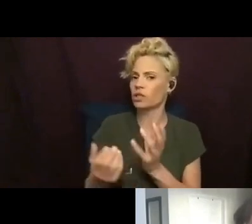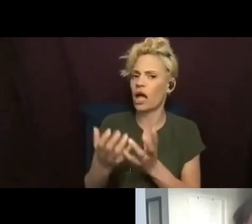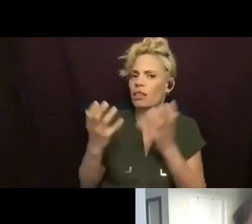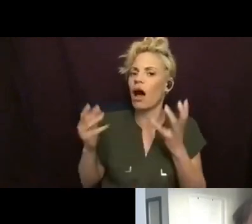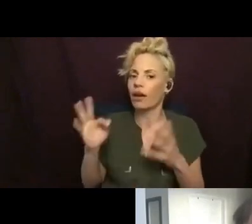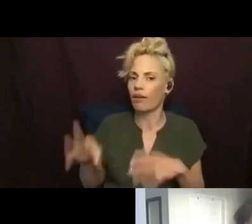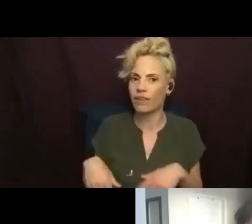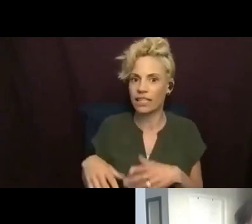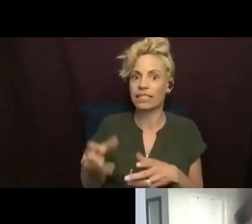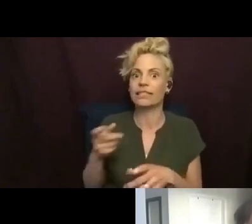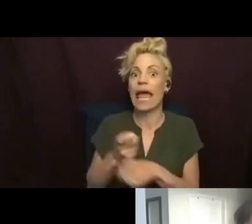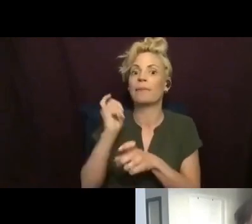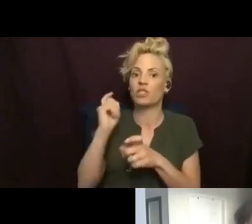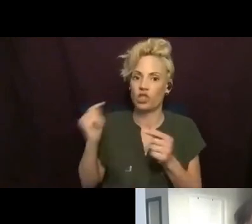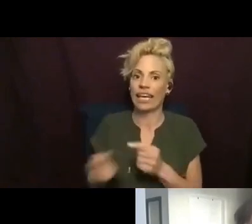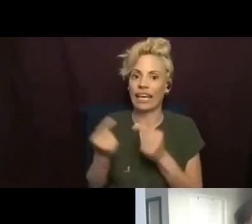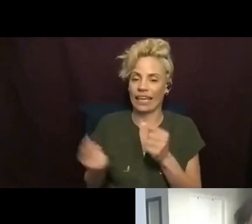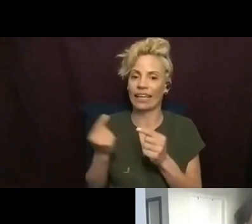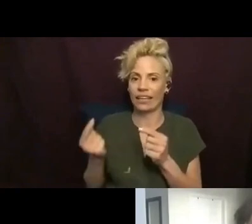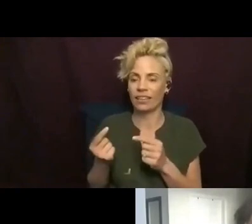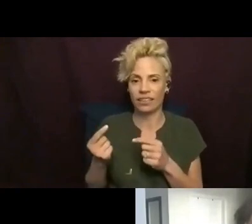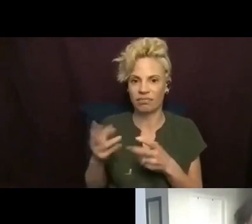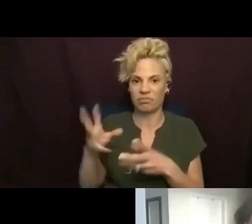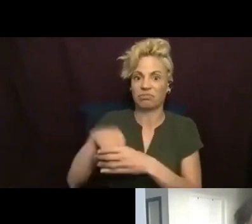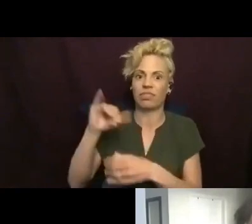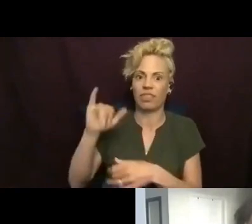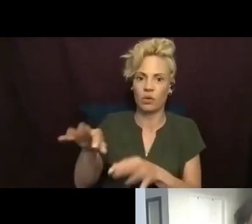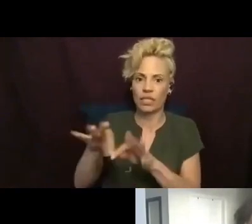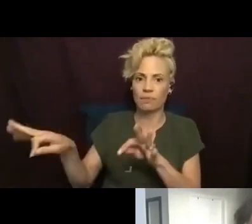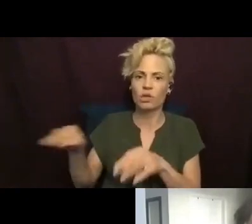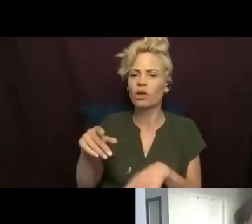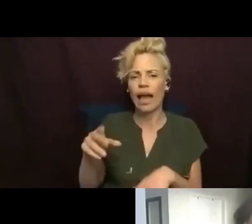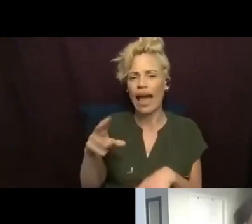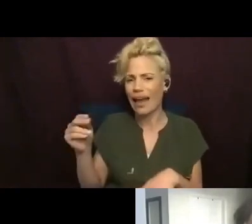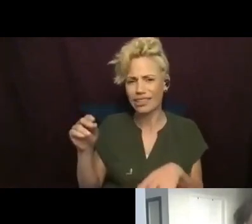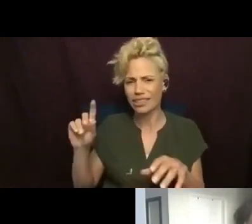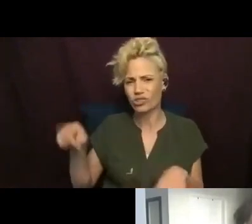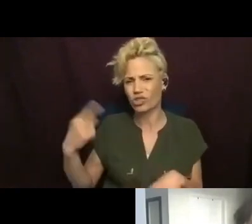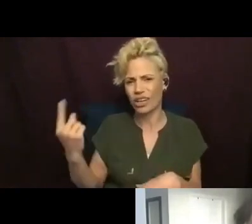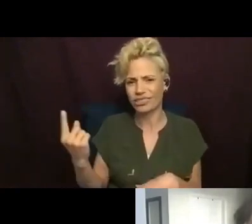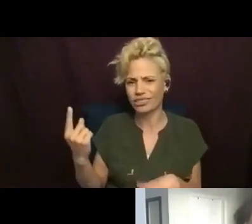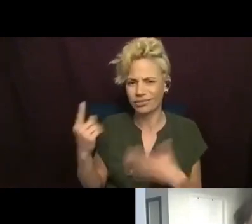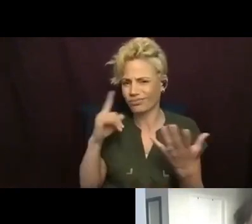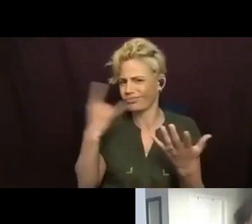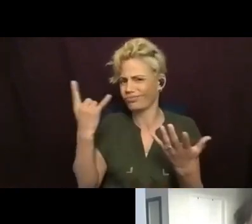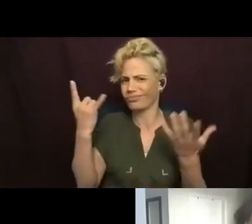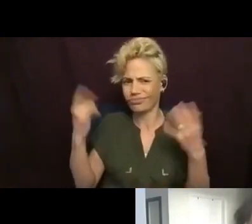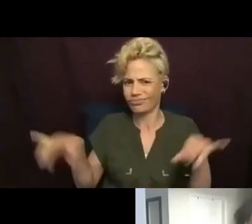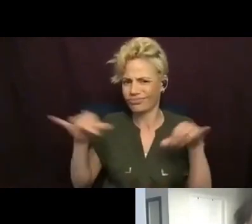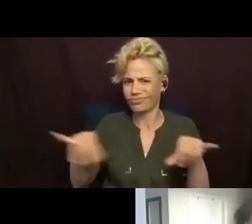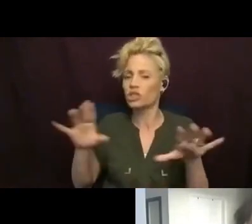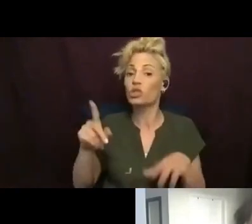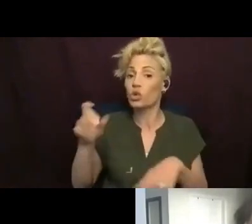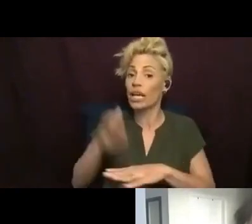So, you could probably find a better phrase and improve your writing and not be ableist all at the same time. So, please do that.